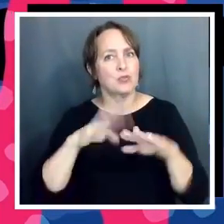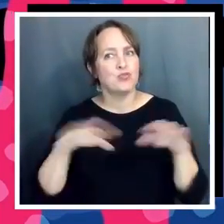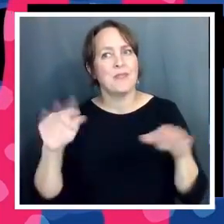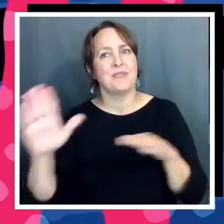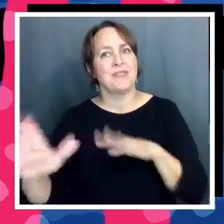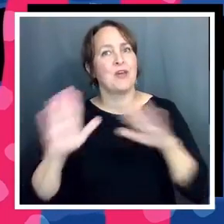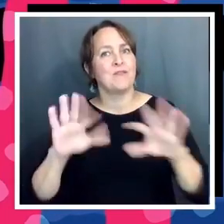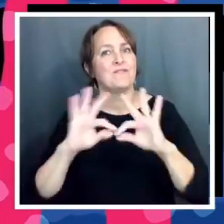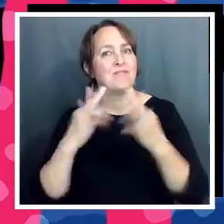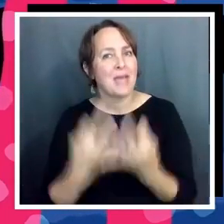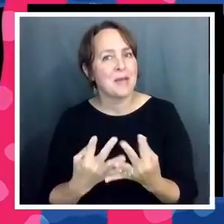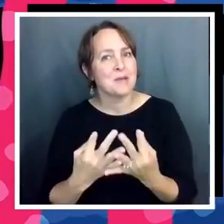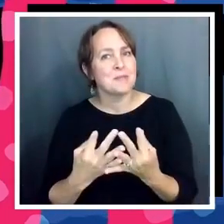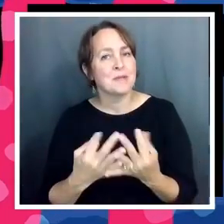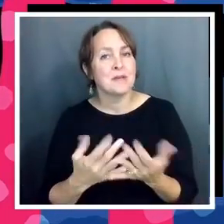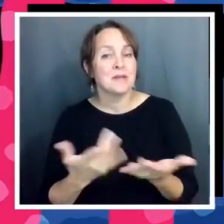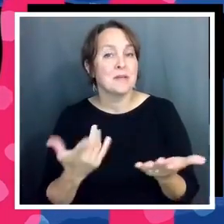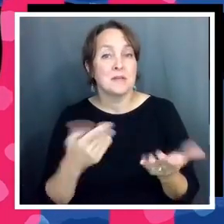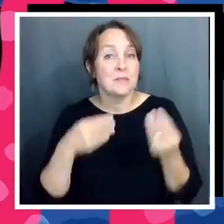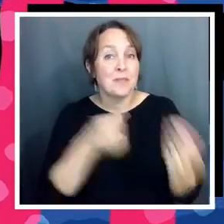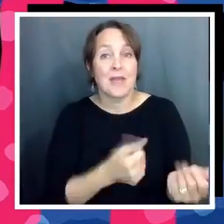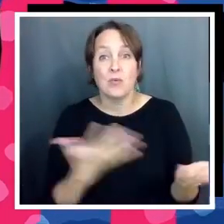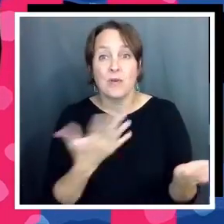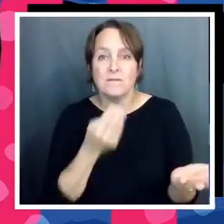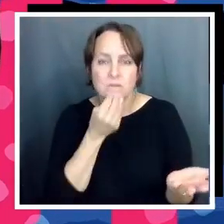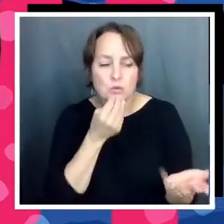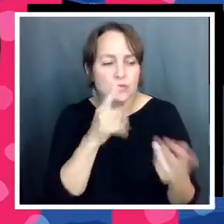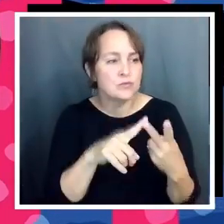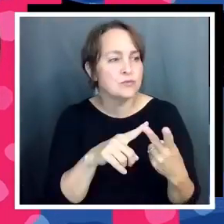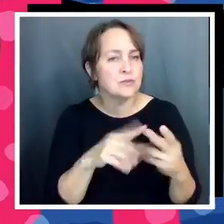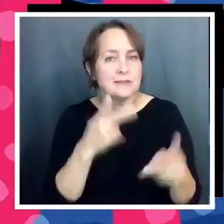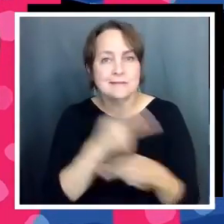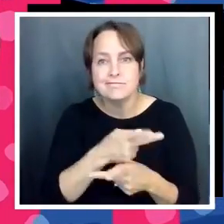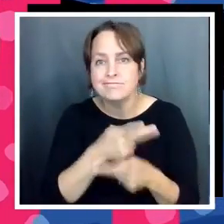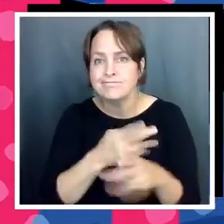TODAY.